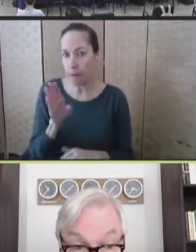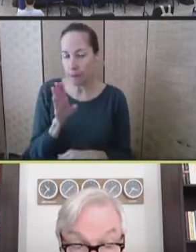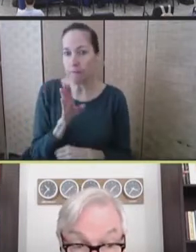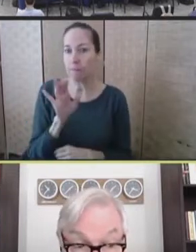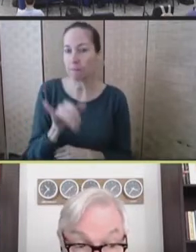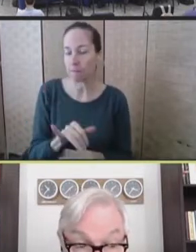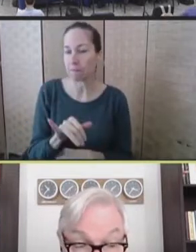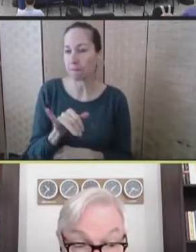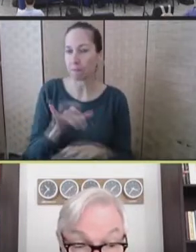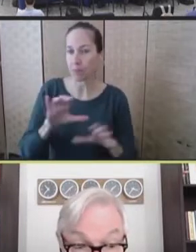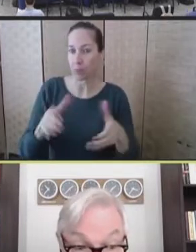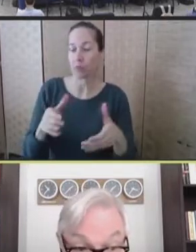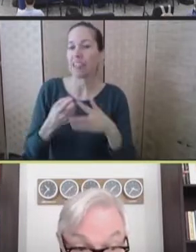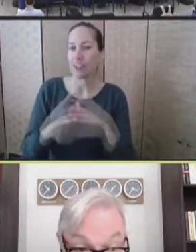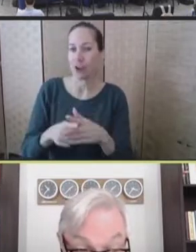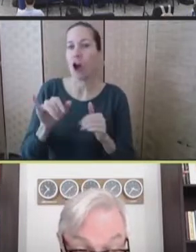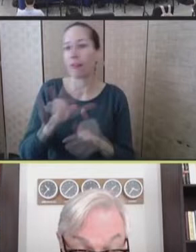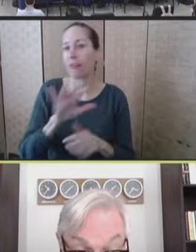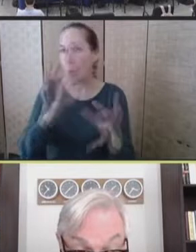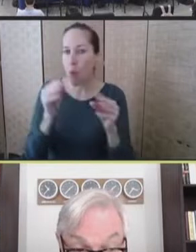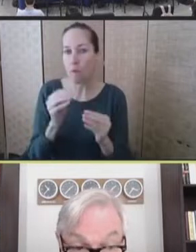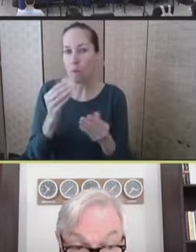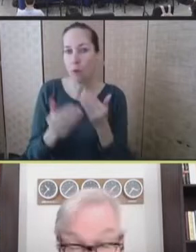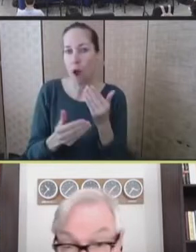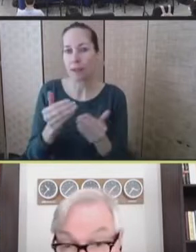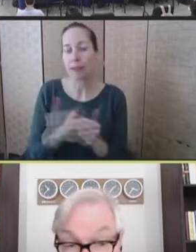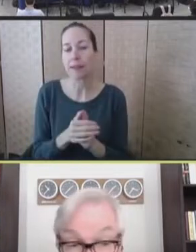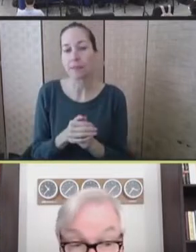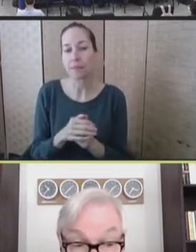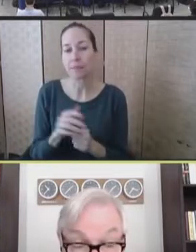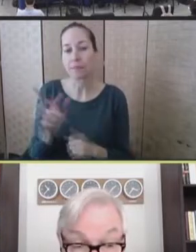If you look at the lower left, you can see in addition the CIDRAP, our center, the World